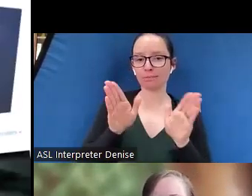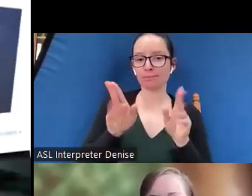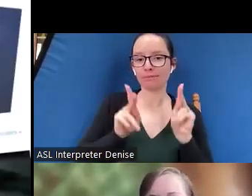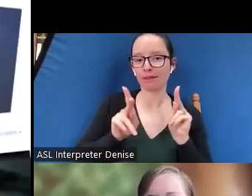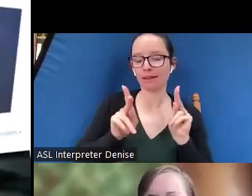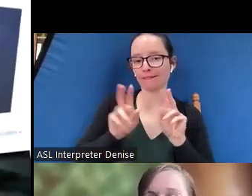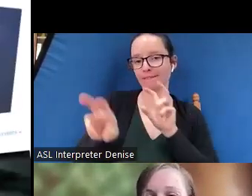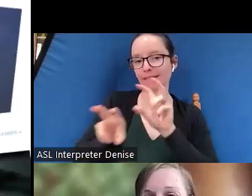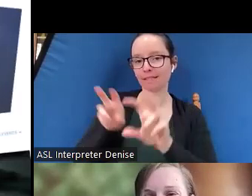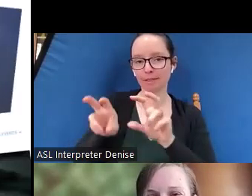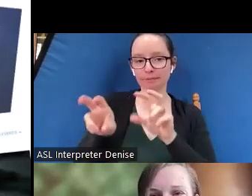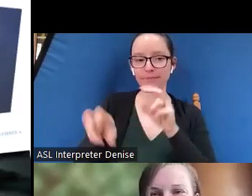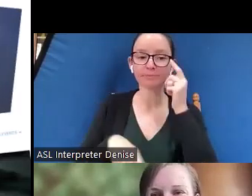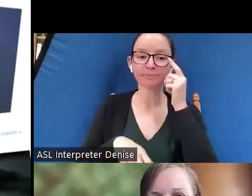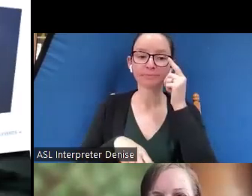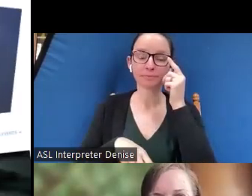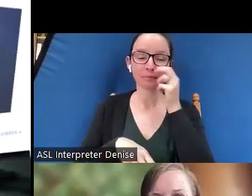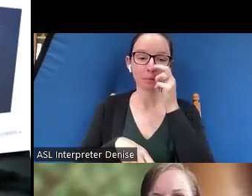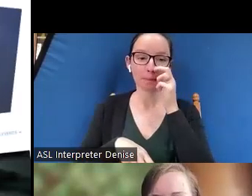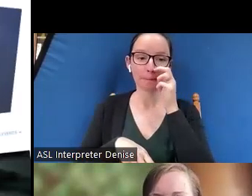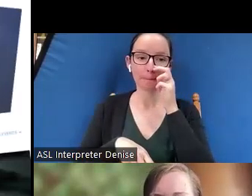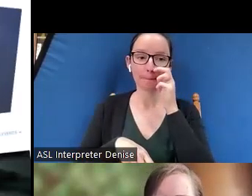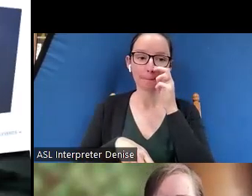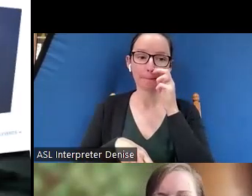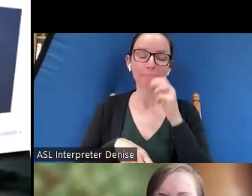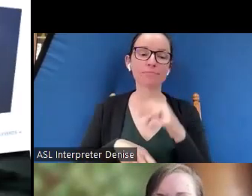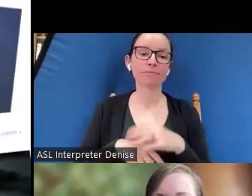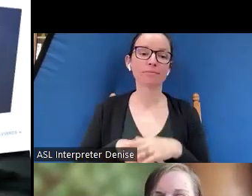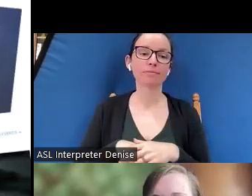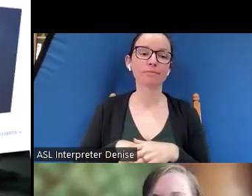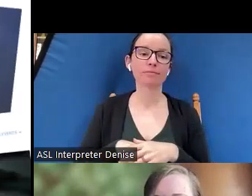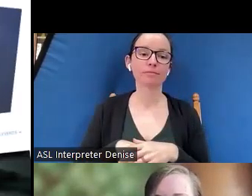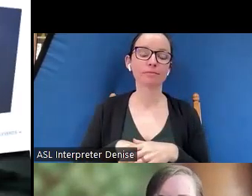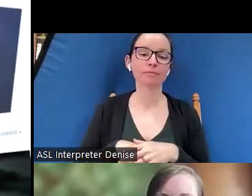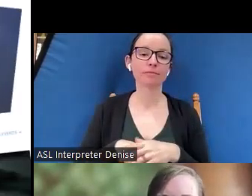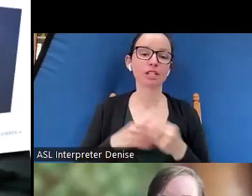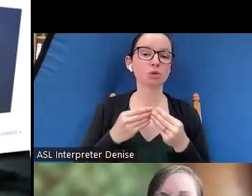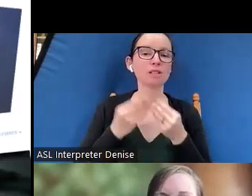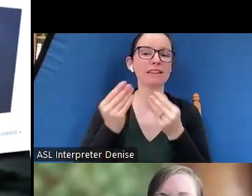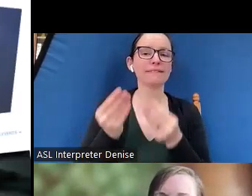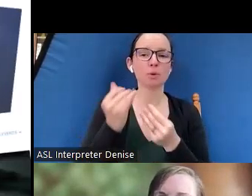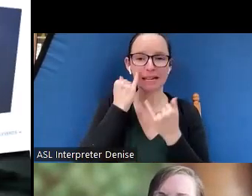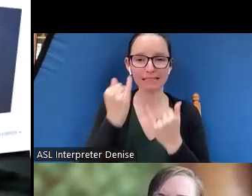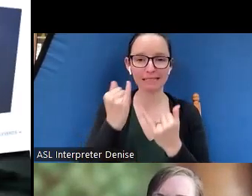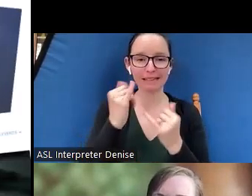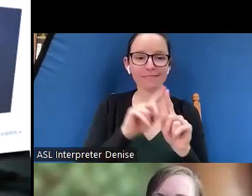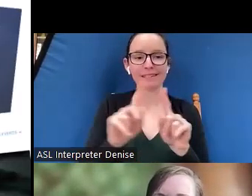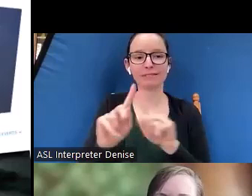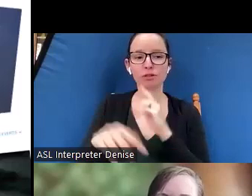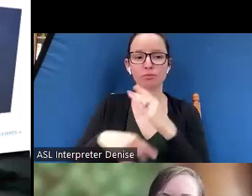And so yeah, just to give a little bit of a sense of the different projects that have been funded so far, they really